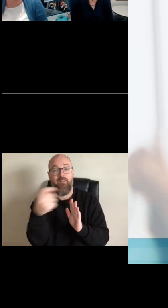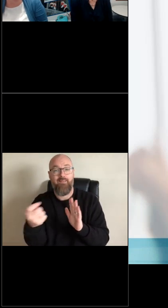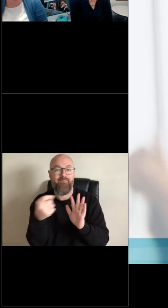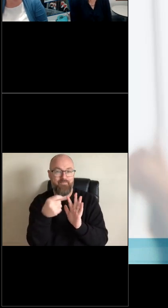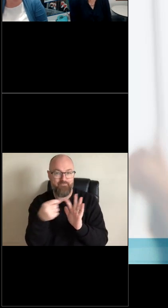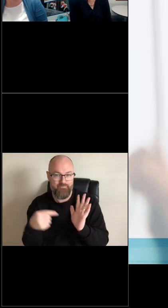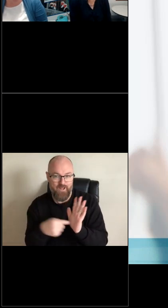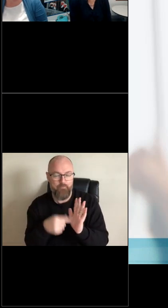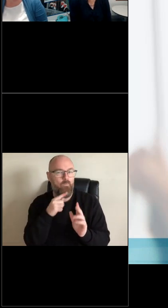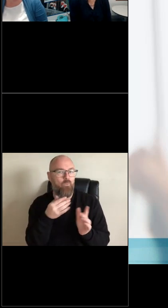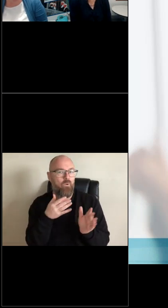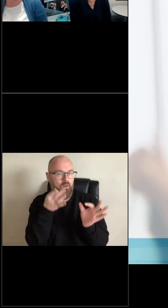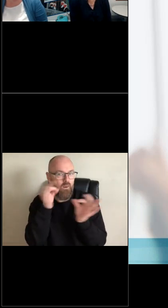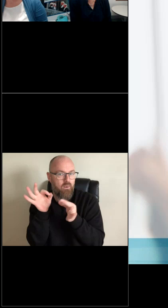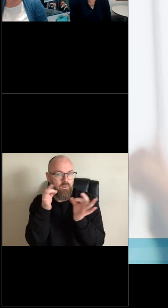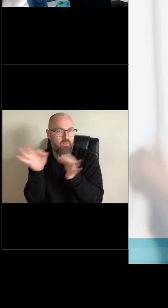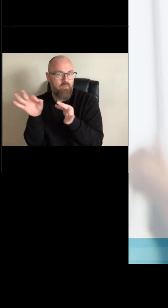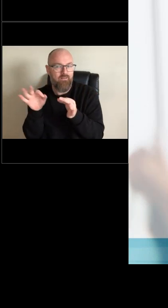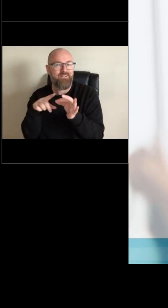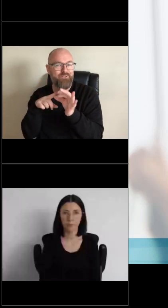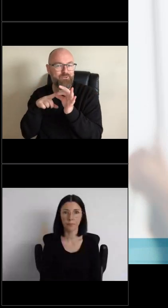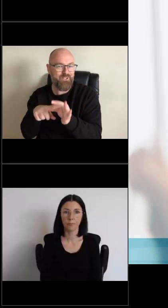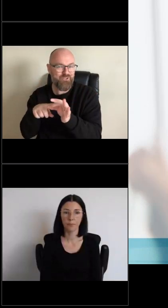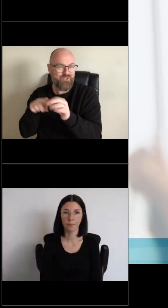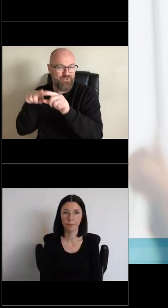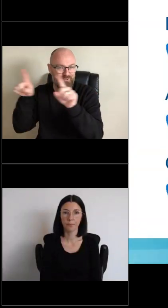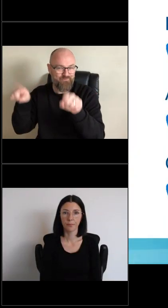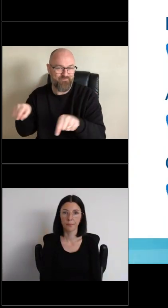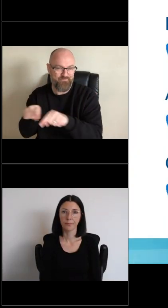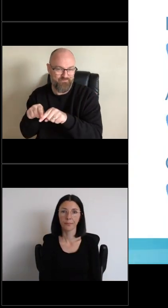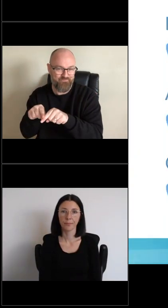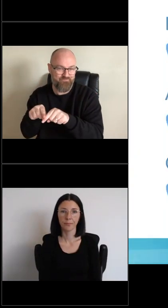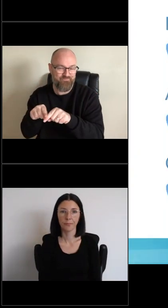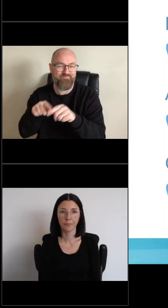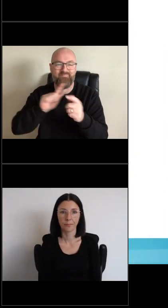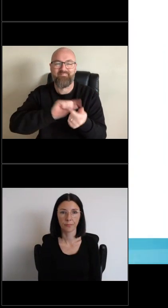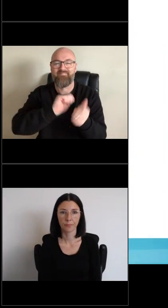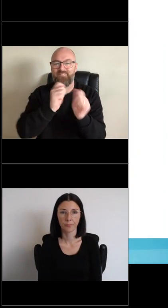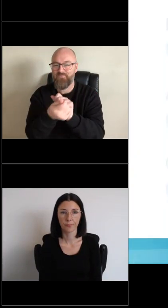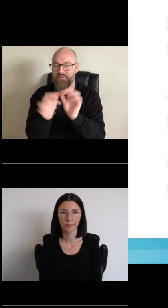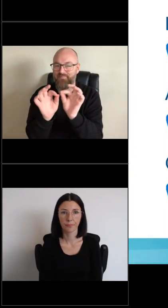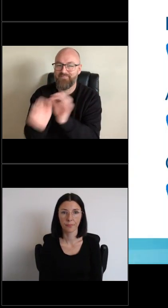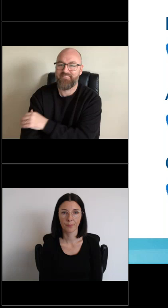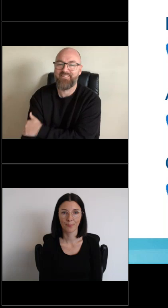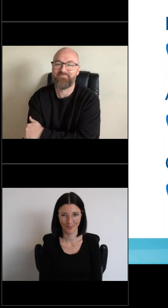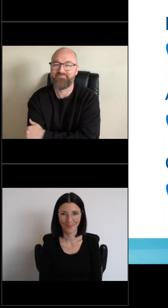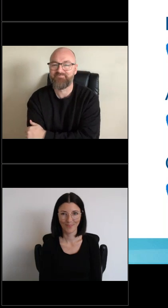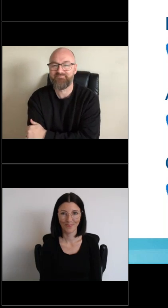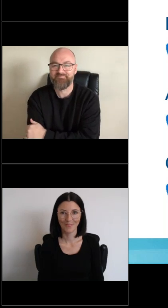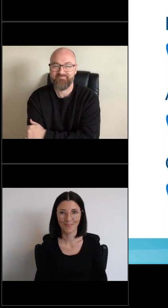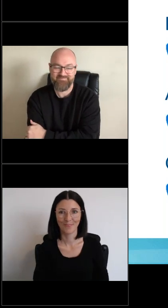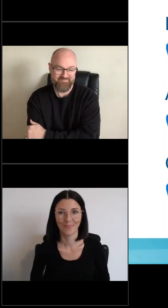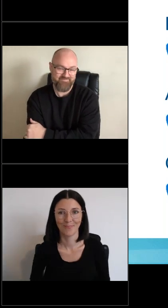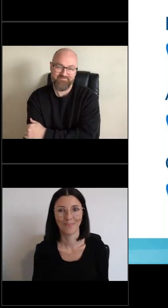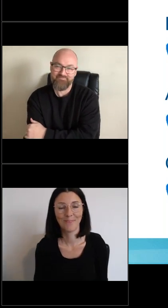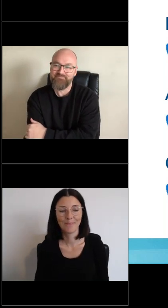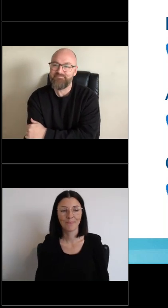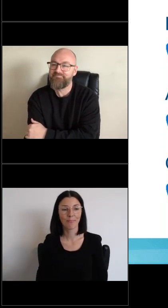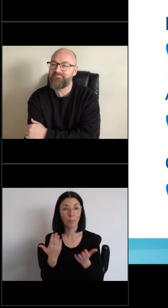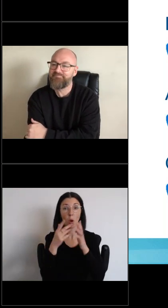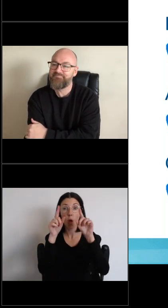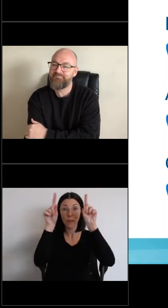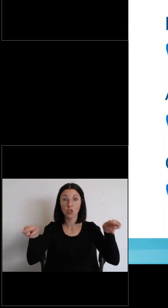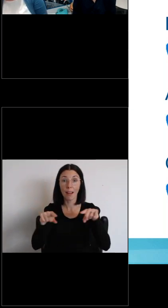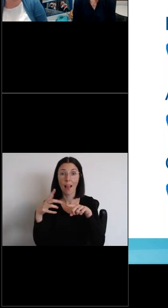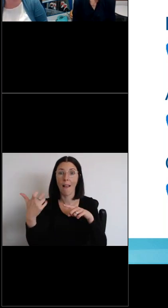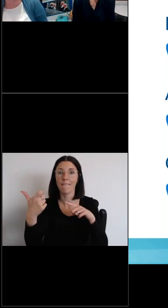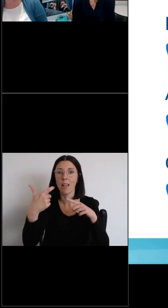box um so sorry I just gotta go back so on the screen now is just a list of our key phone numbers